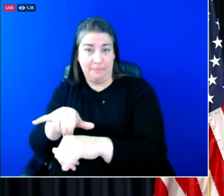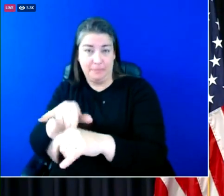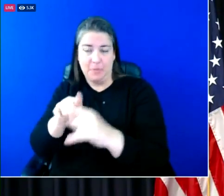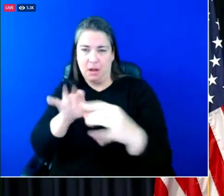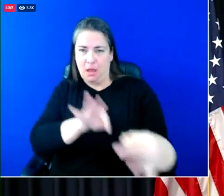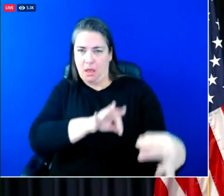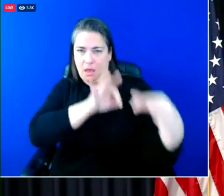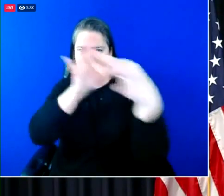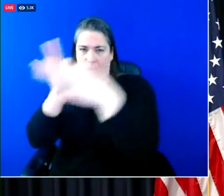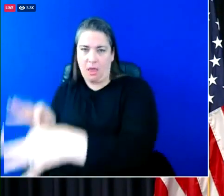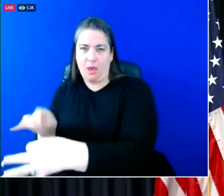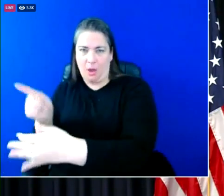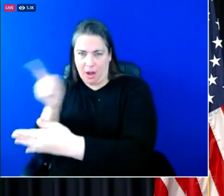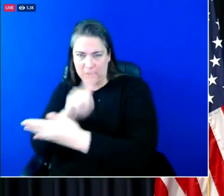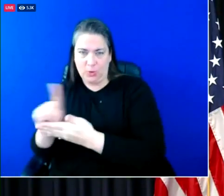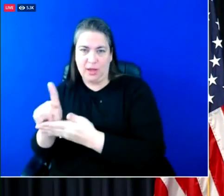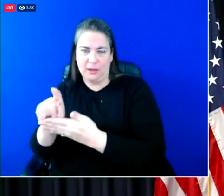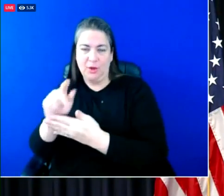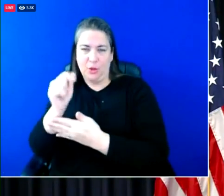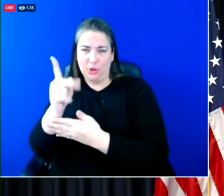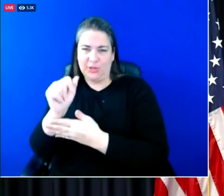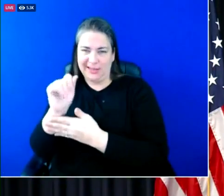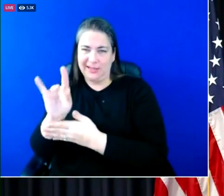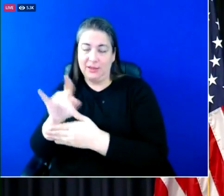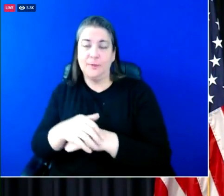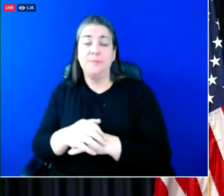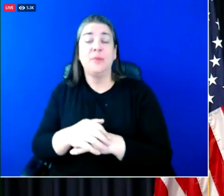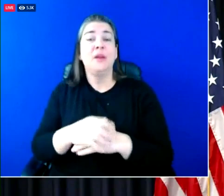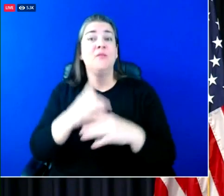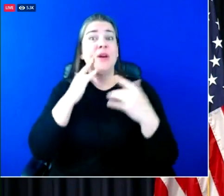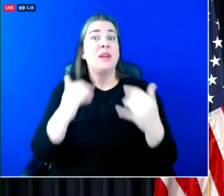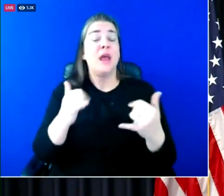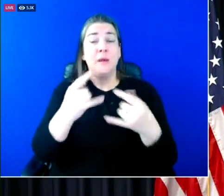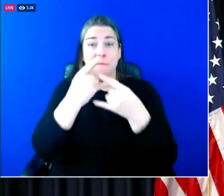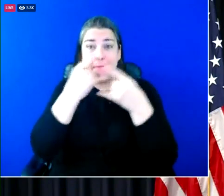where your mask and be careful until you get vaccinated and sell. We